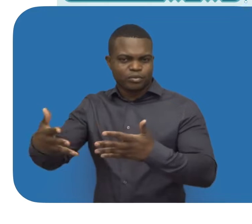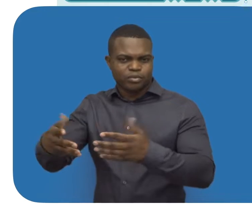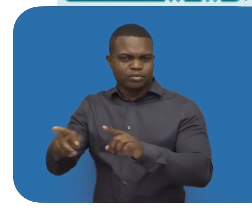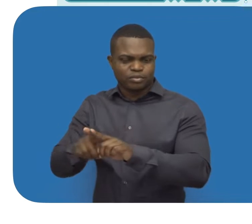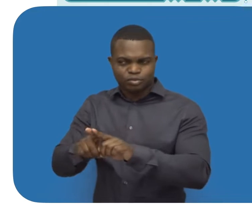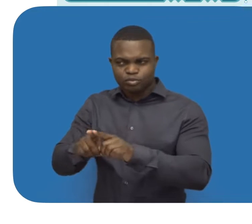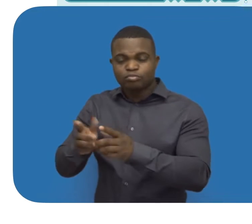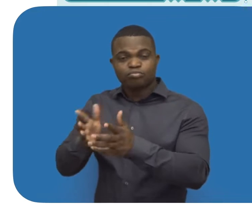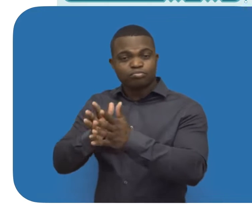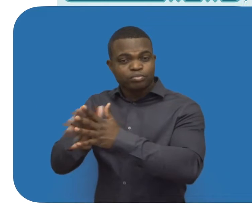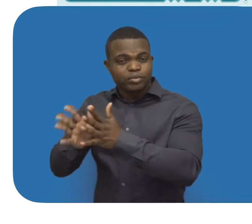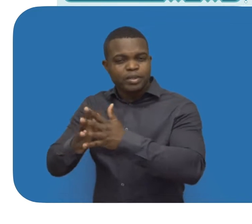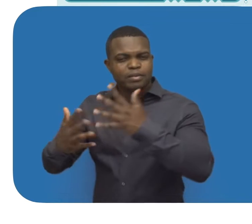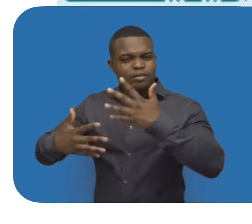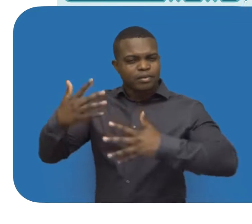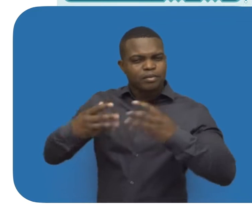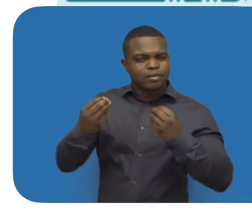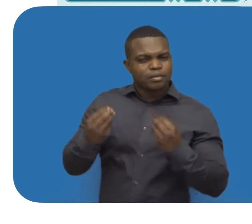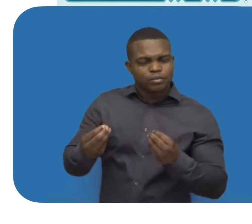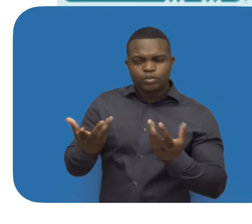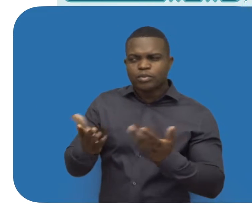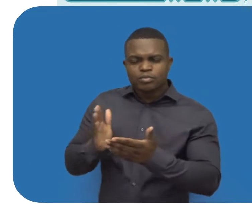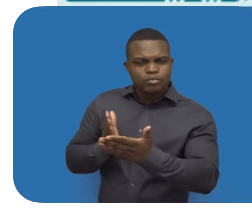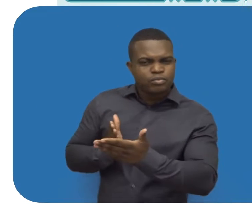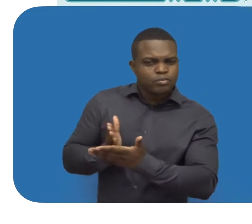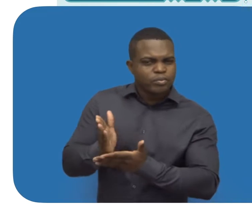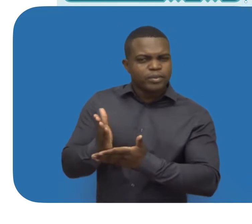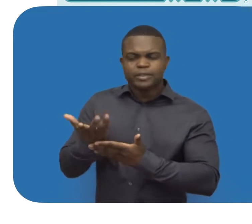uses of the data, and what the rights of the participants are.